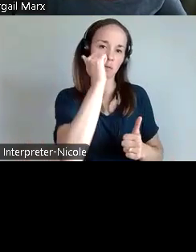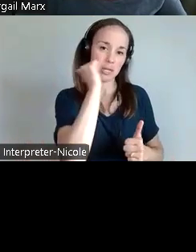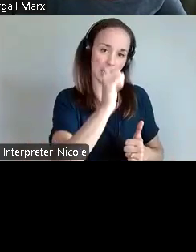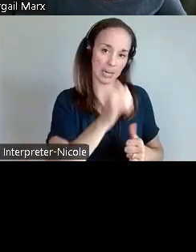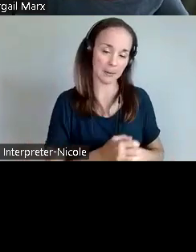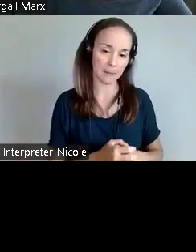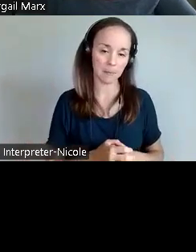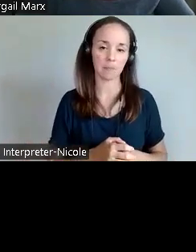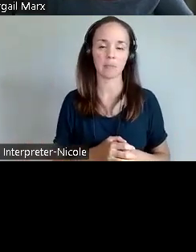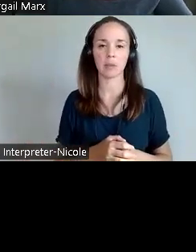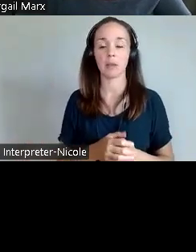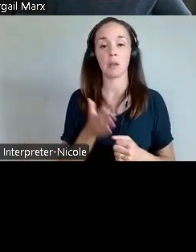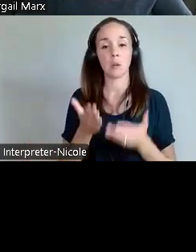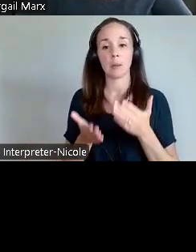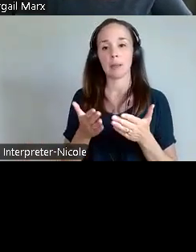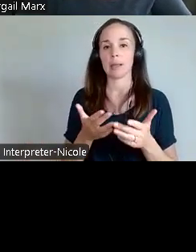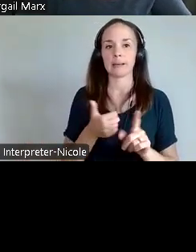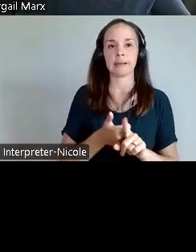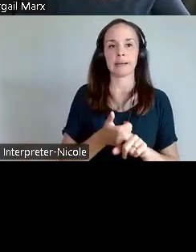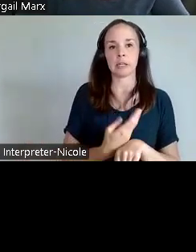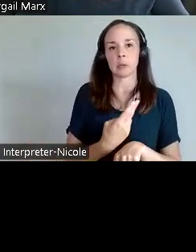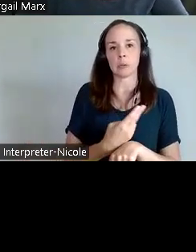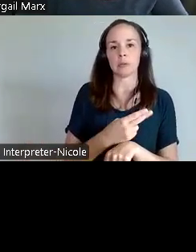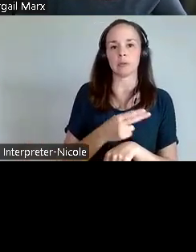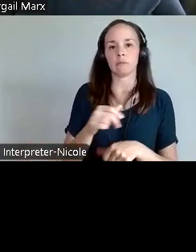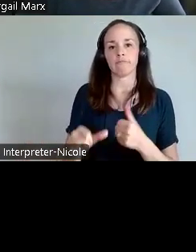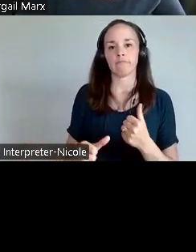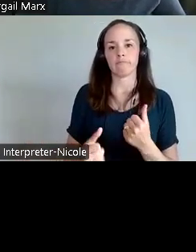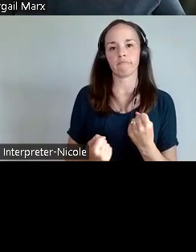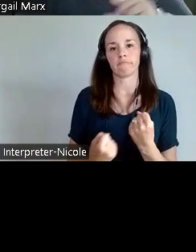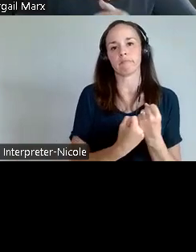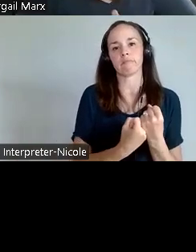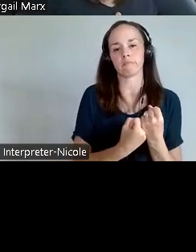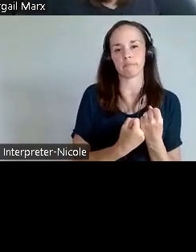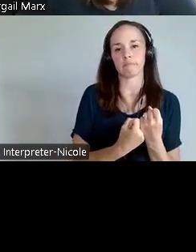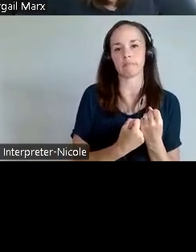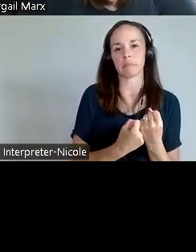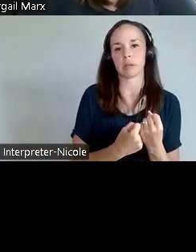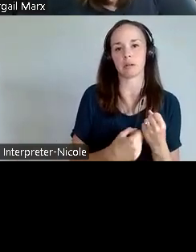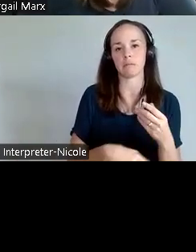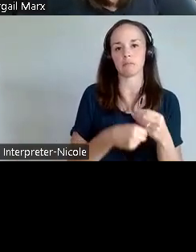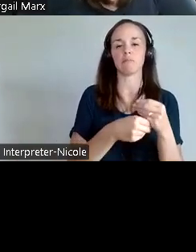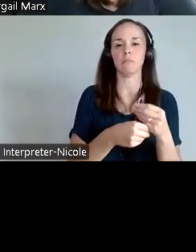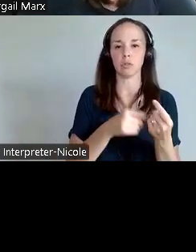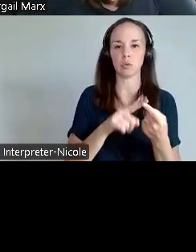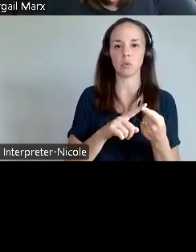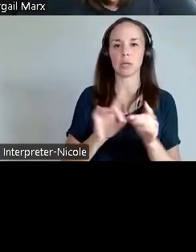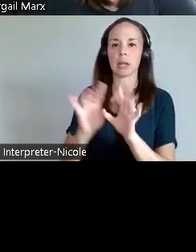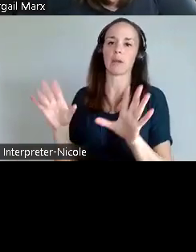so they may also use an augmentative mode in order to augment that verbal speech.